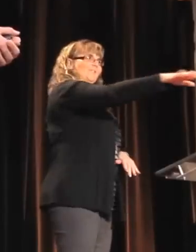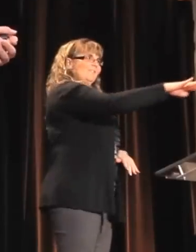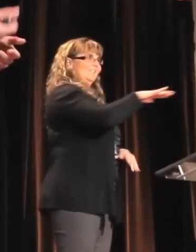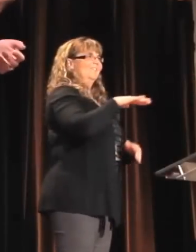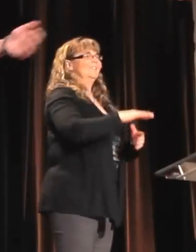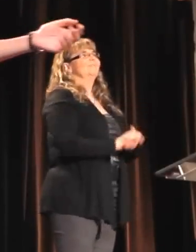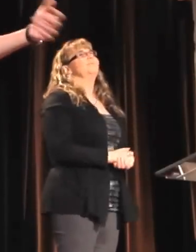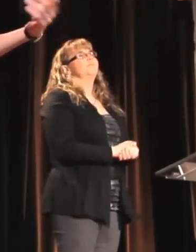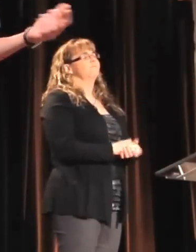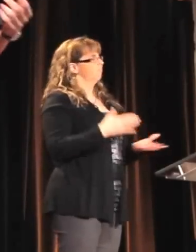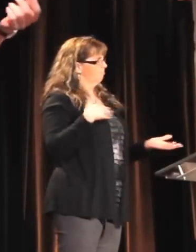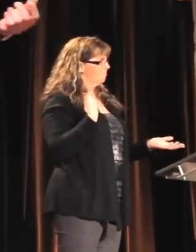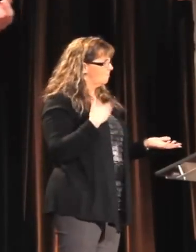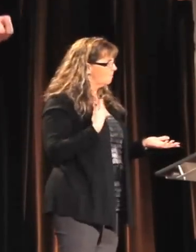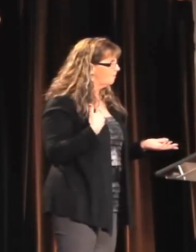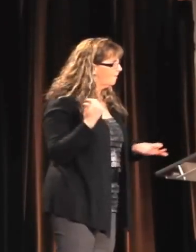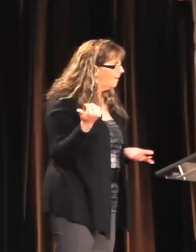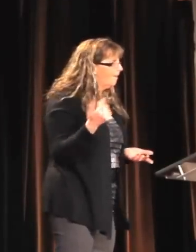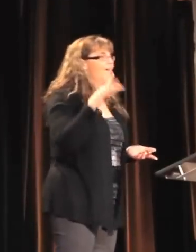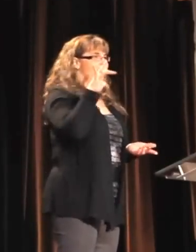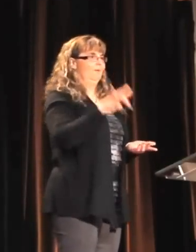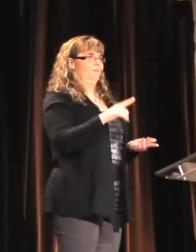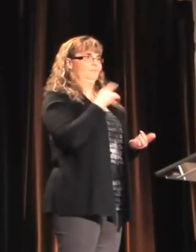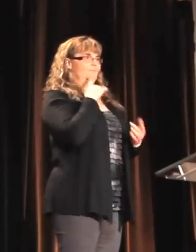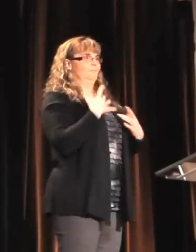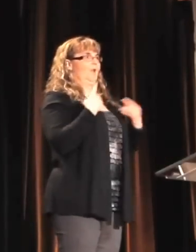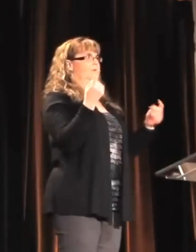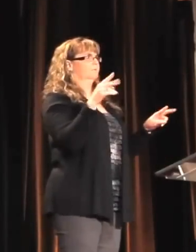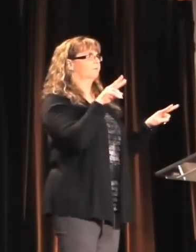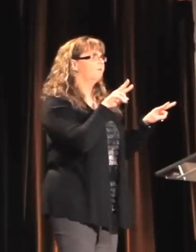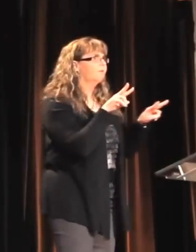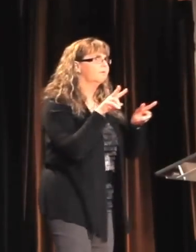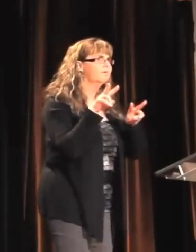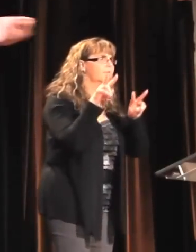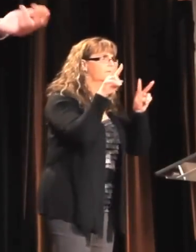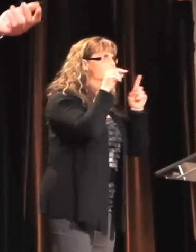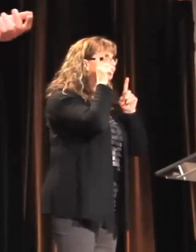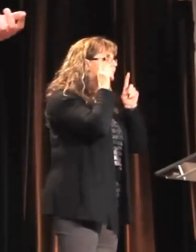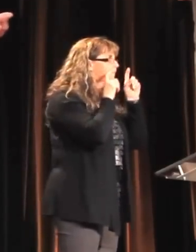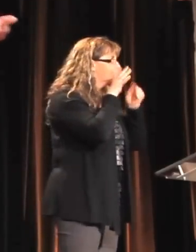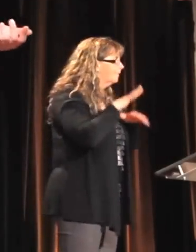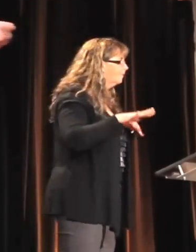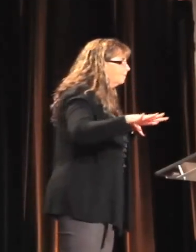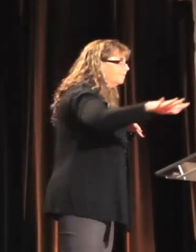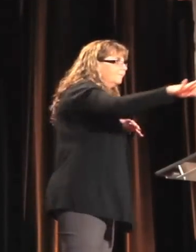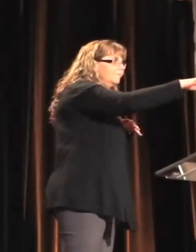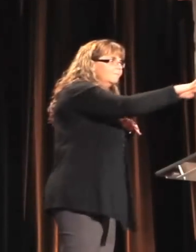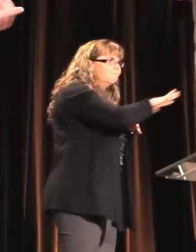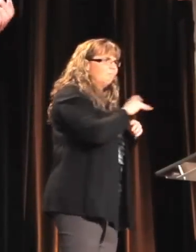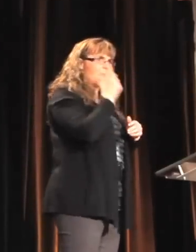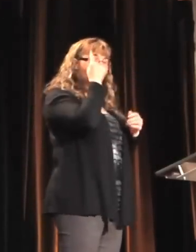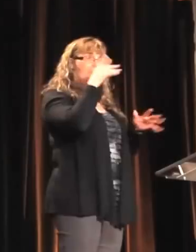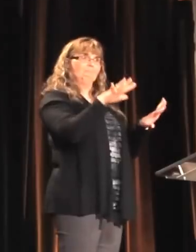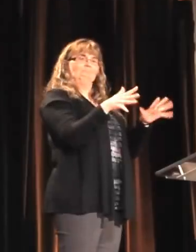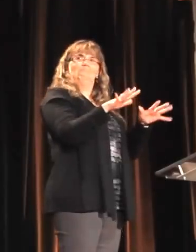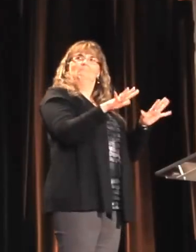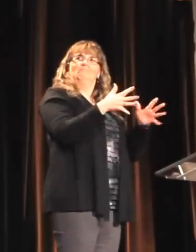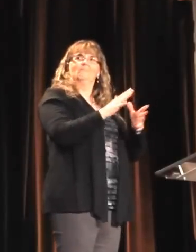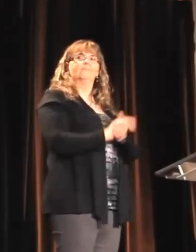I sensed unease among some... ...caused by not understanding what Lina and I were saying.